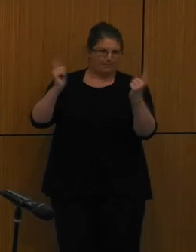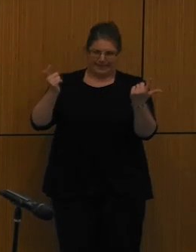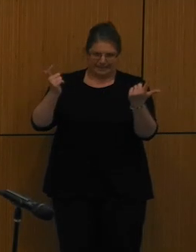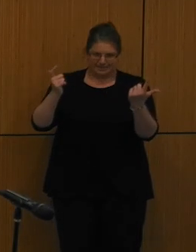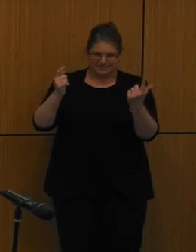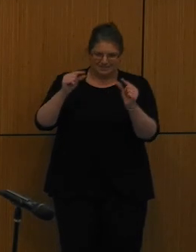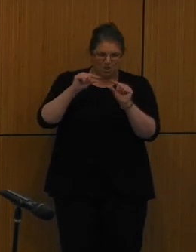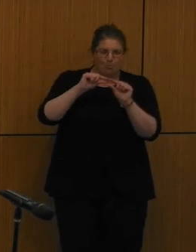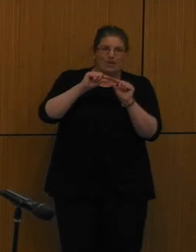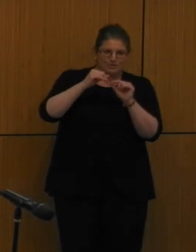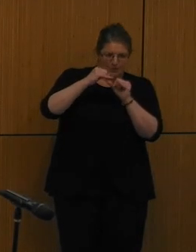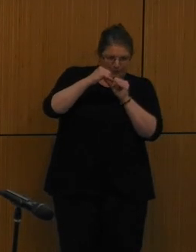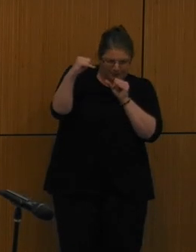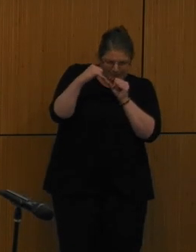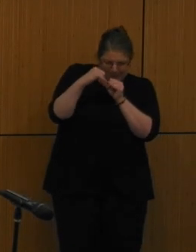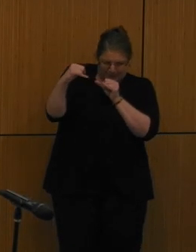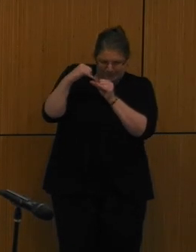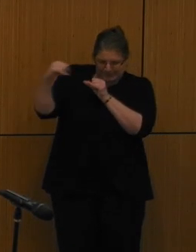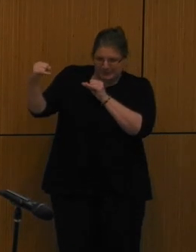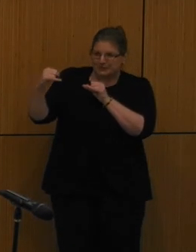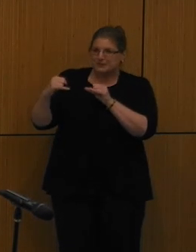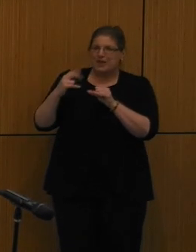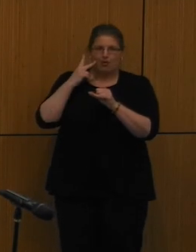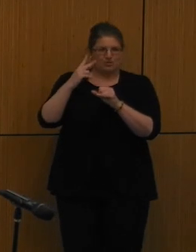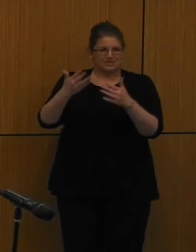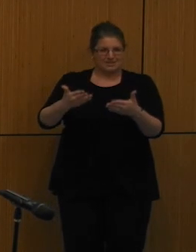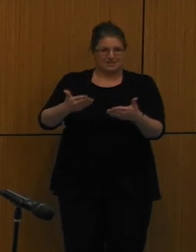We're going to see a closer version of that in a second. But